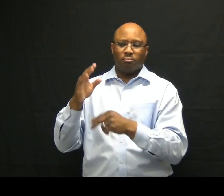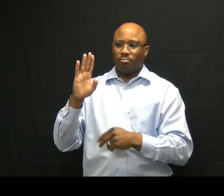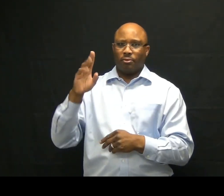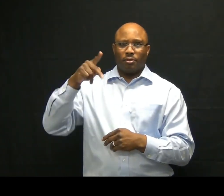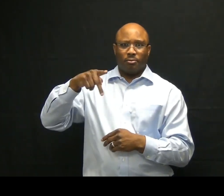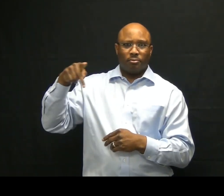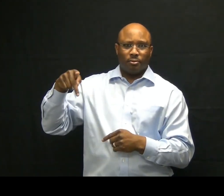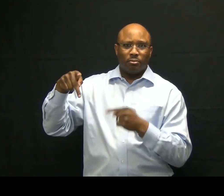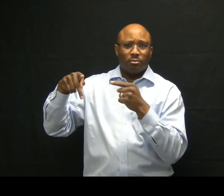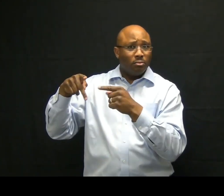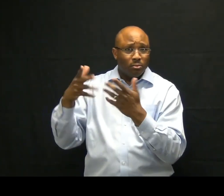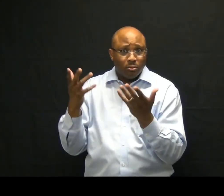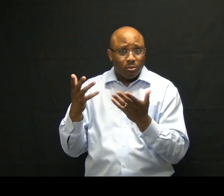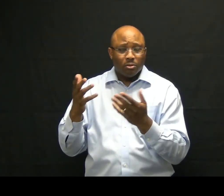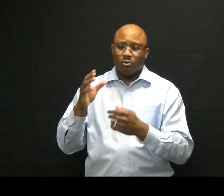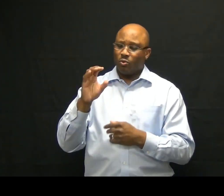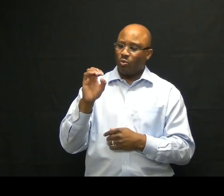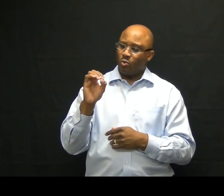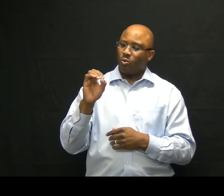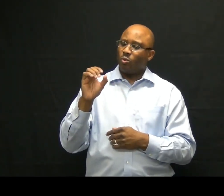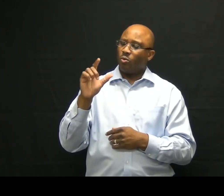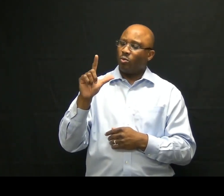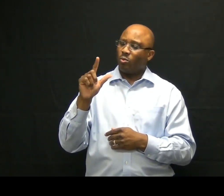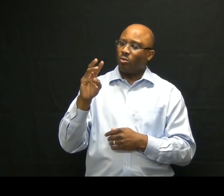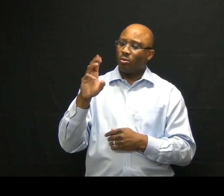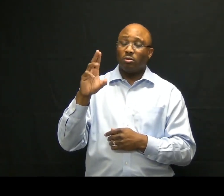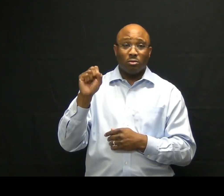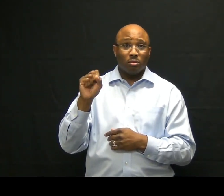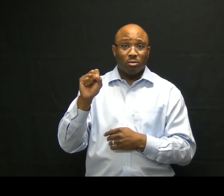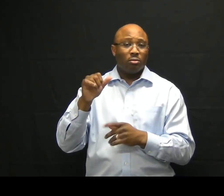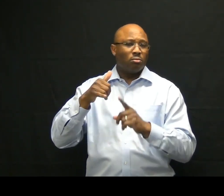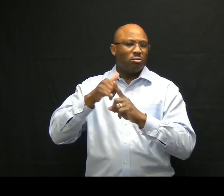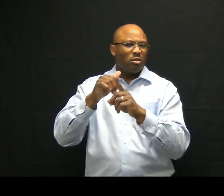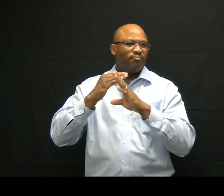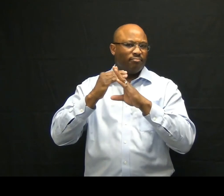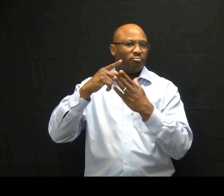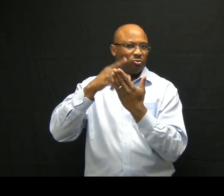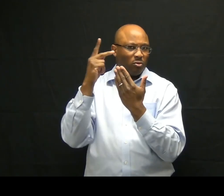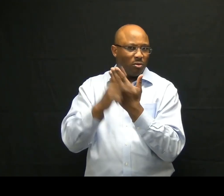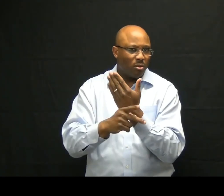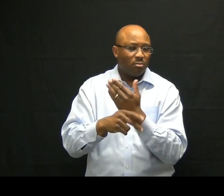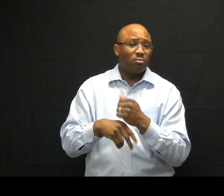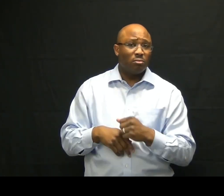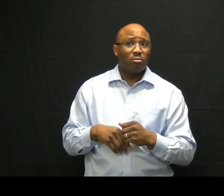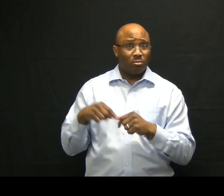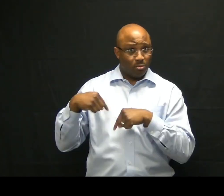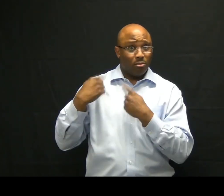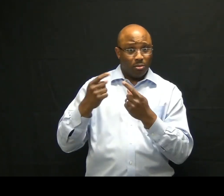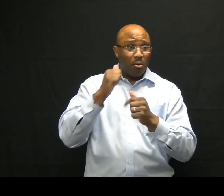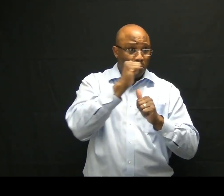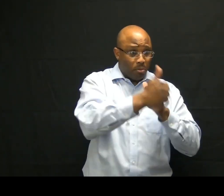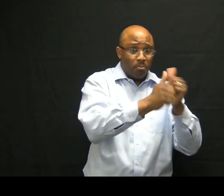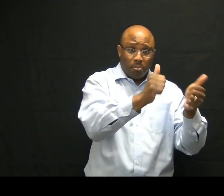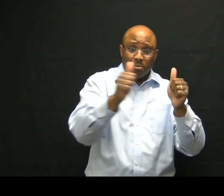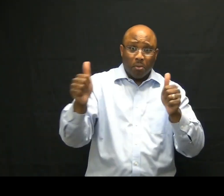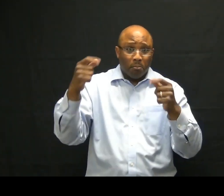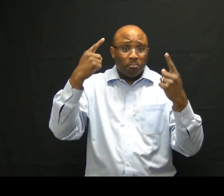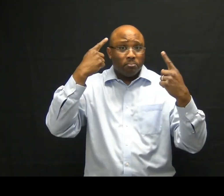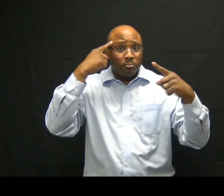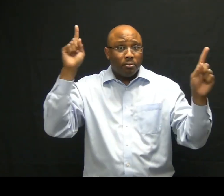the Olweus BPP (Bullying Prevention Program)